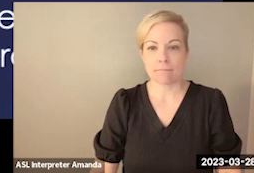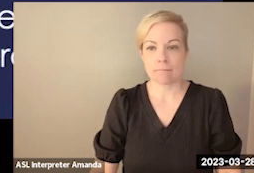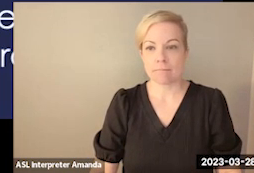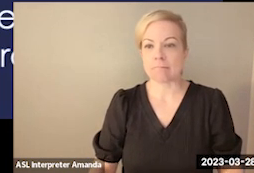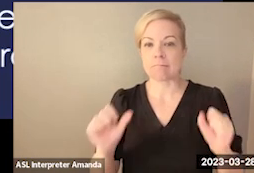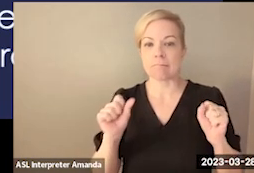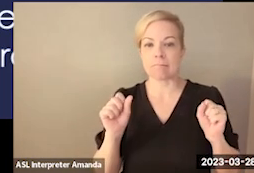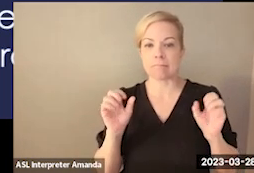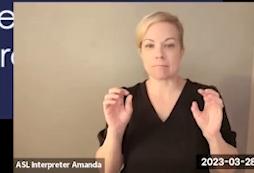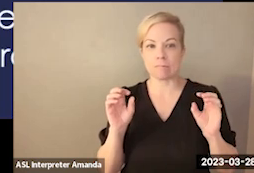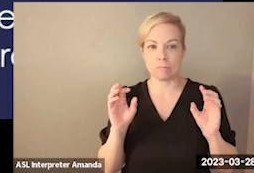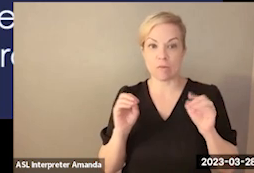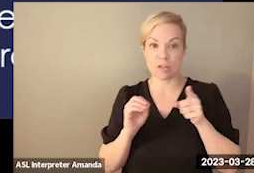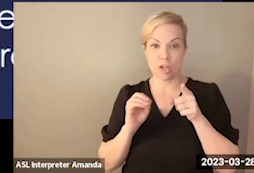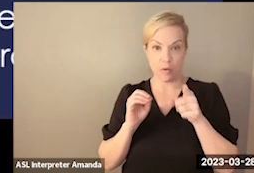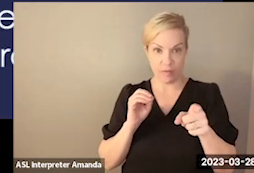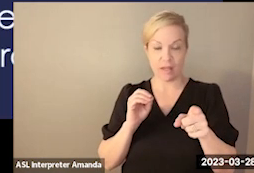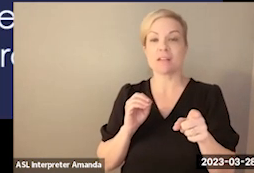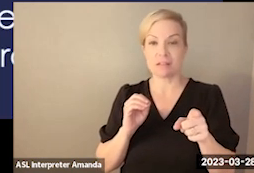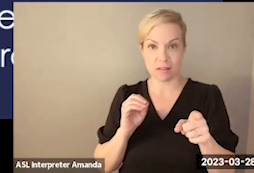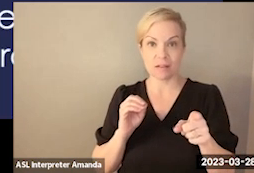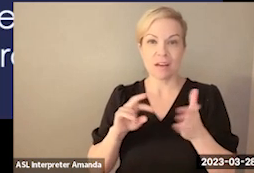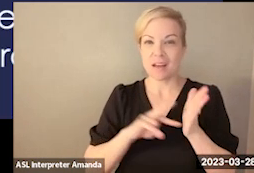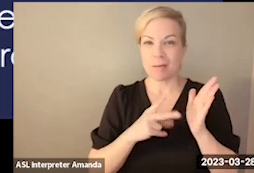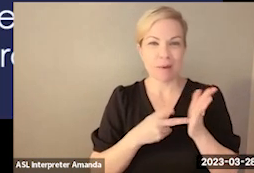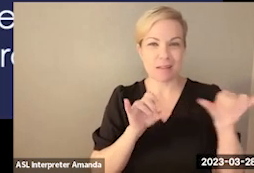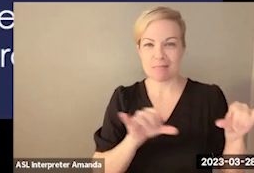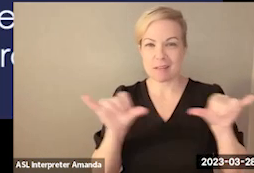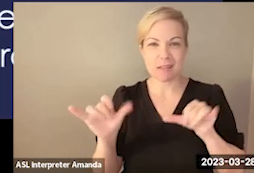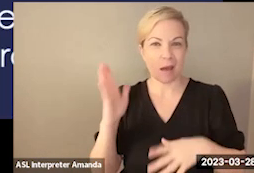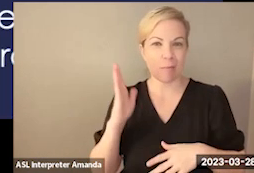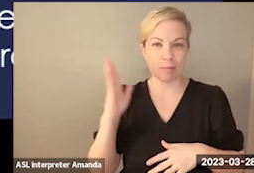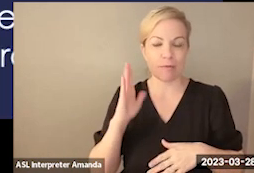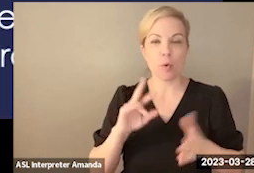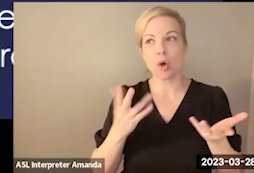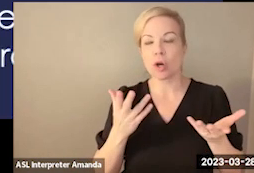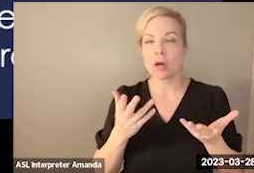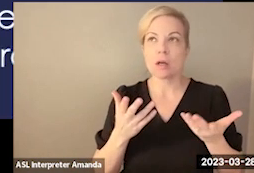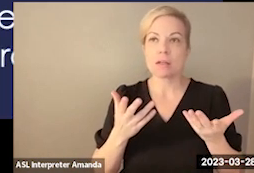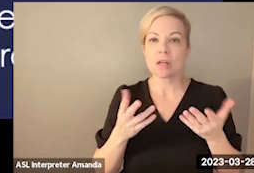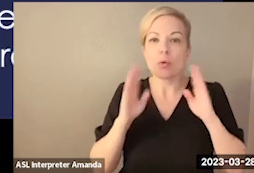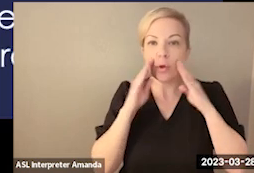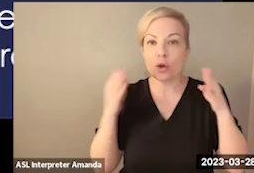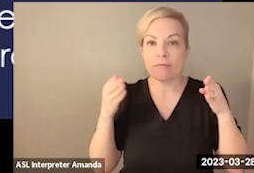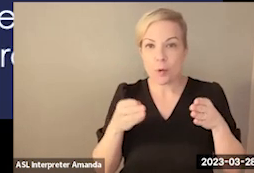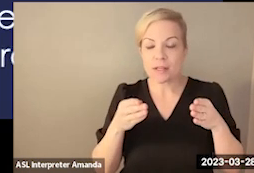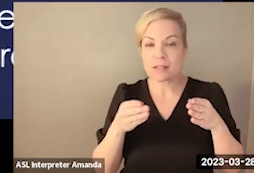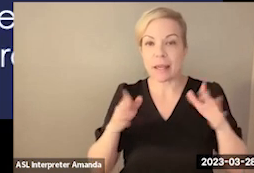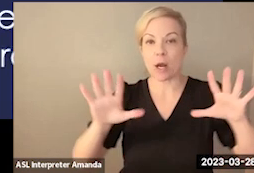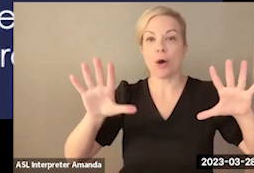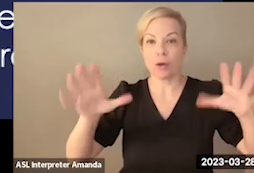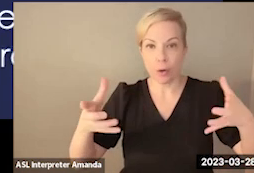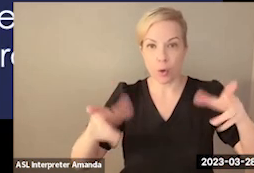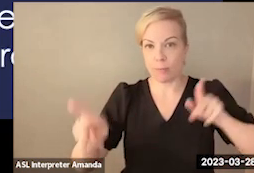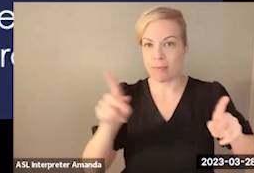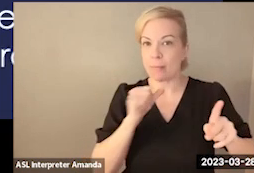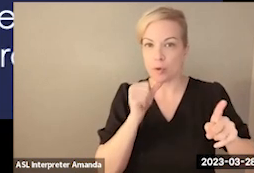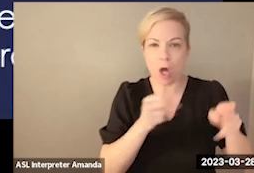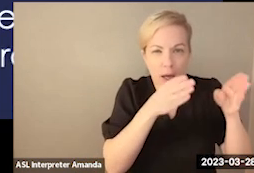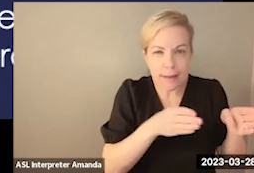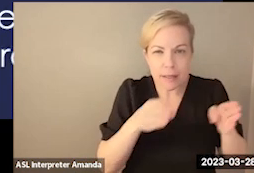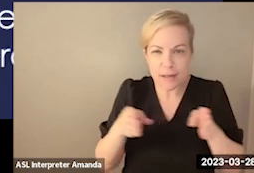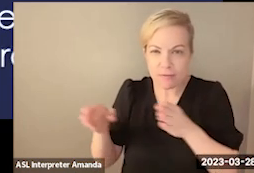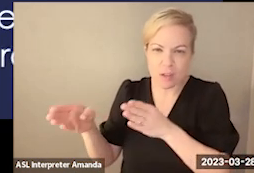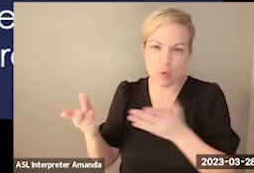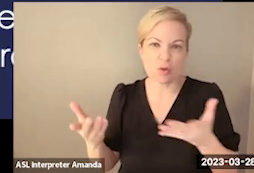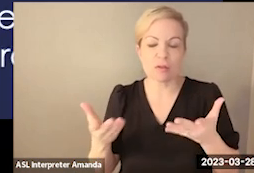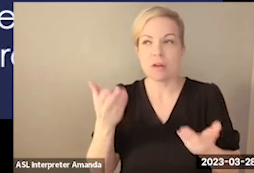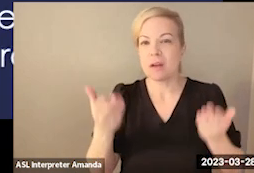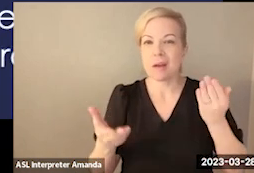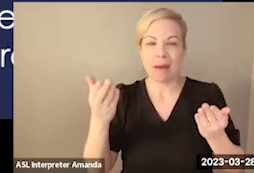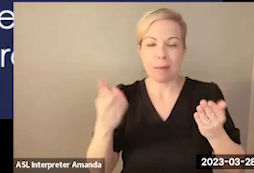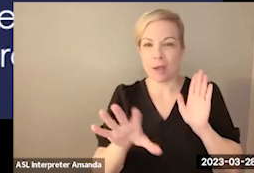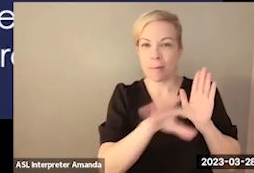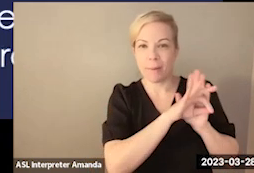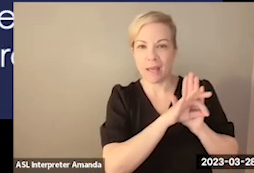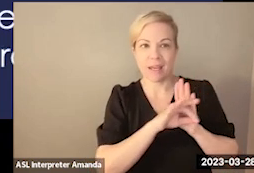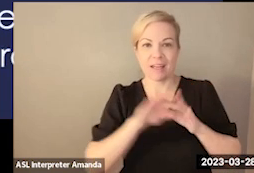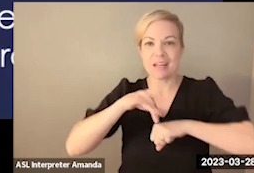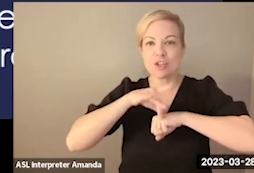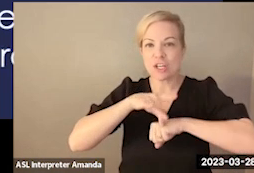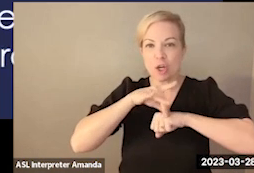Debbie Stine, Science & Technology Policy Academy: It's basically it's basically the same as before. But you're focusing on instead of individual people you spoke focused on some particular characteristic or geographic community.